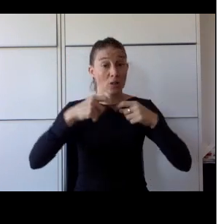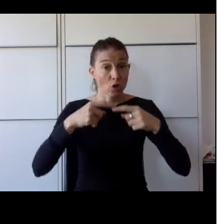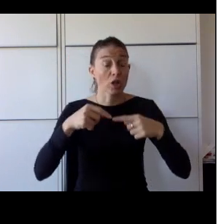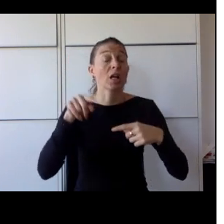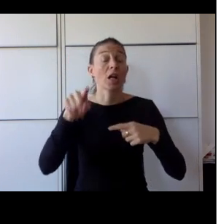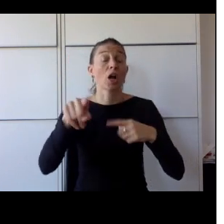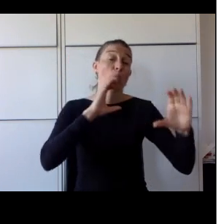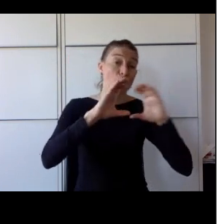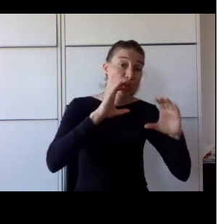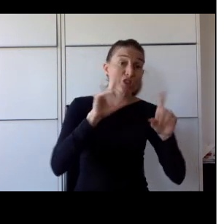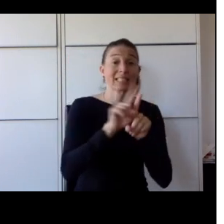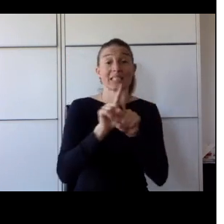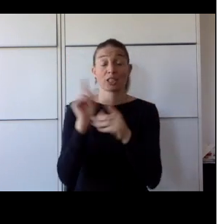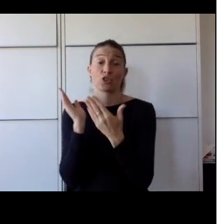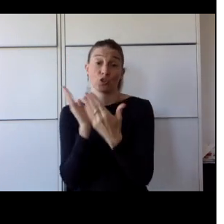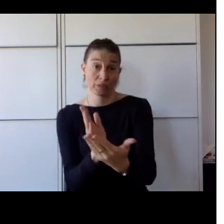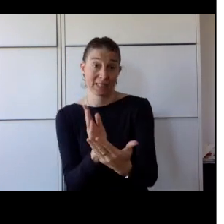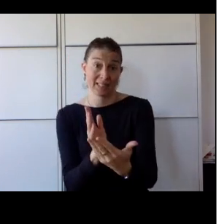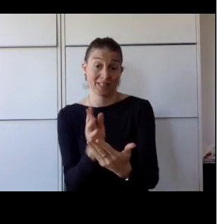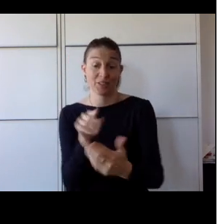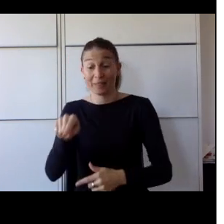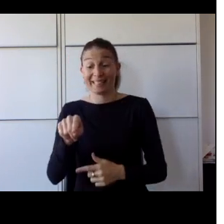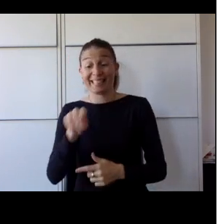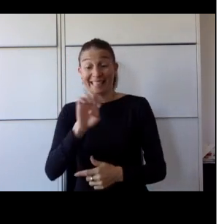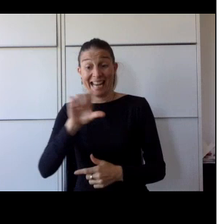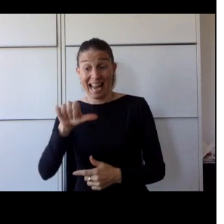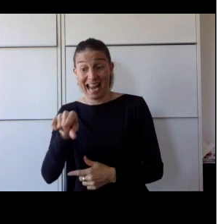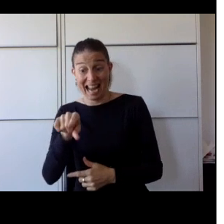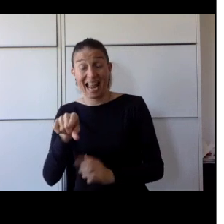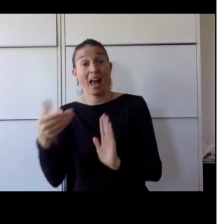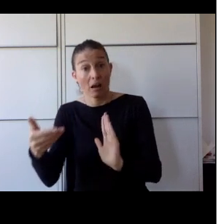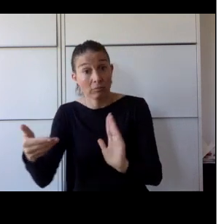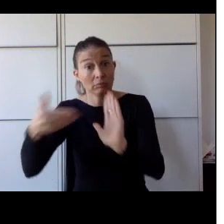So the Act basically gives those accessibility requirements